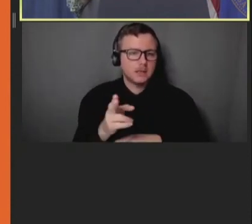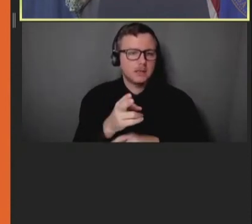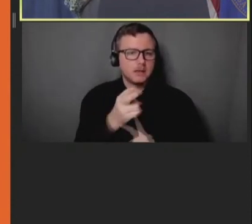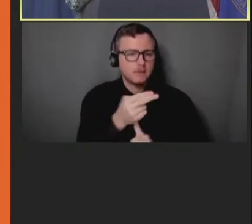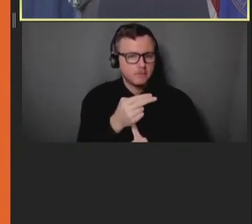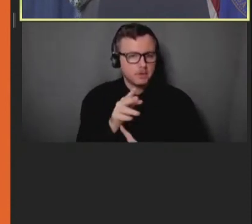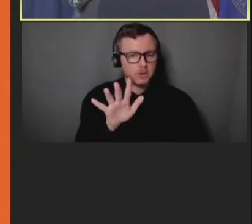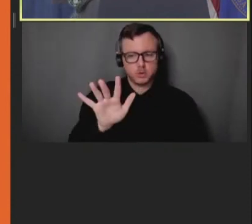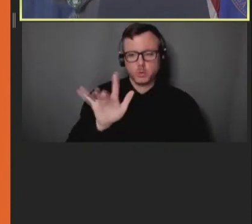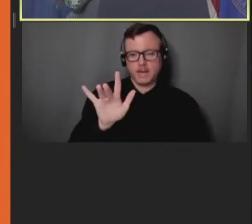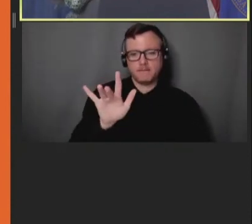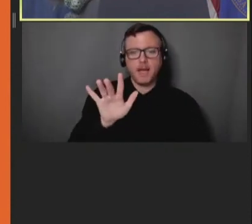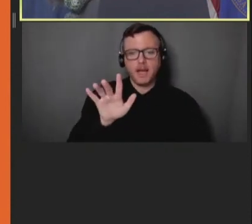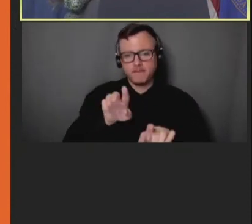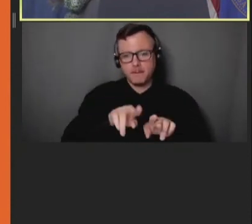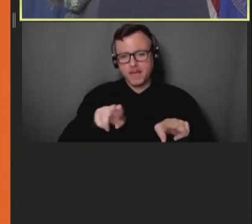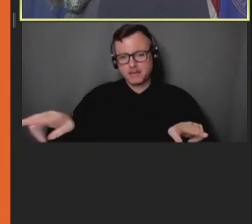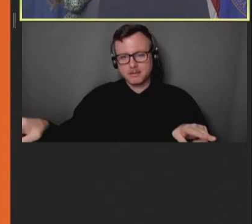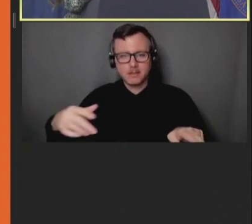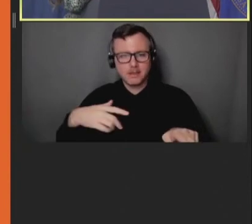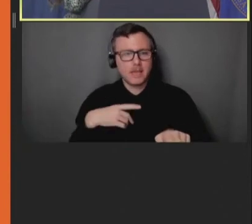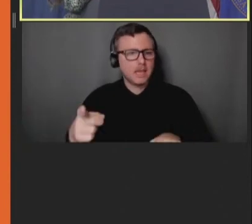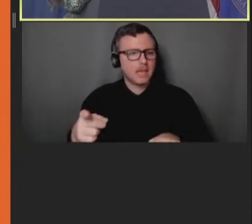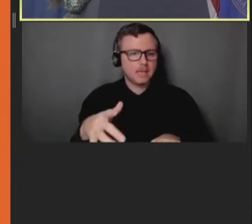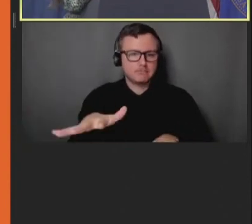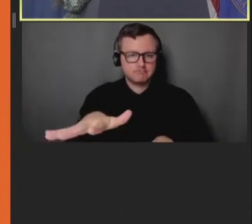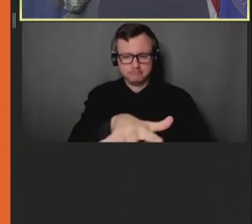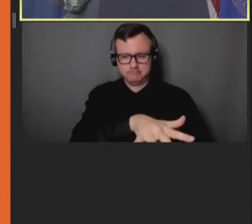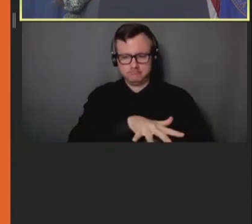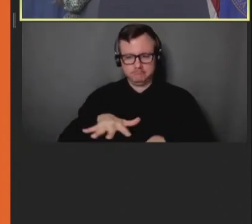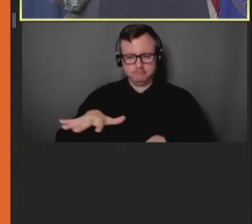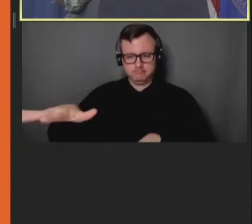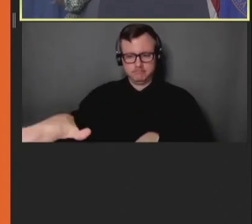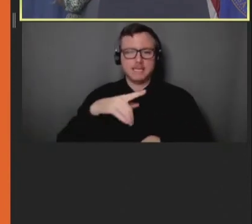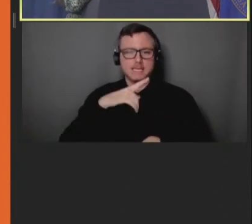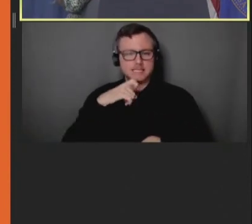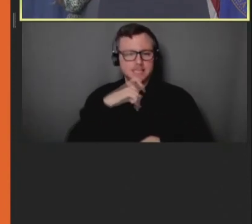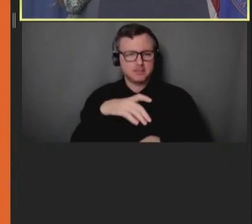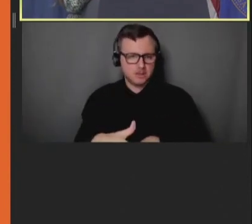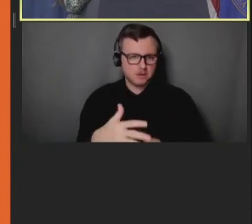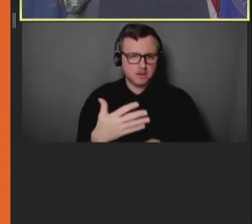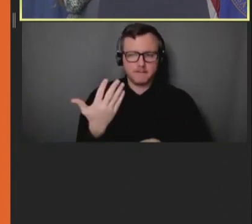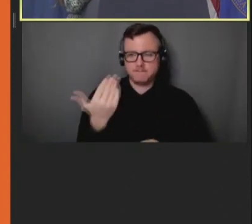beds in the middle of a care desert with about a 50-mile radius between us and the next hospital.